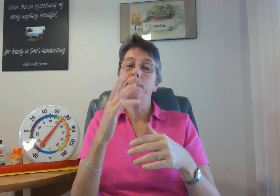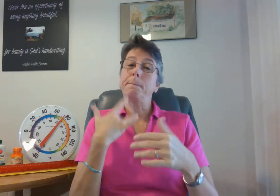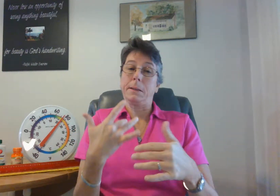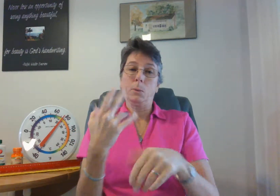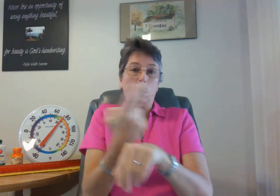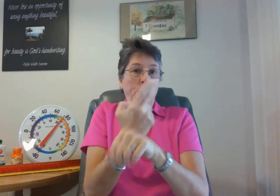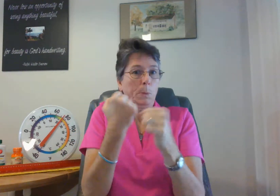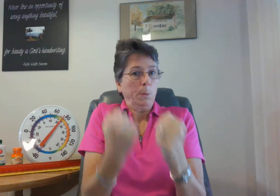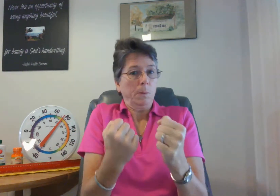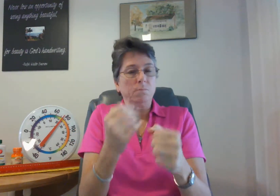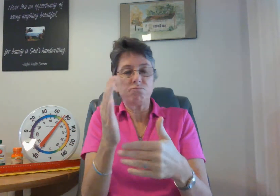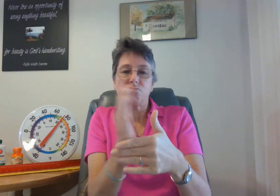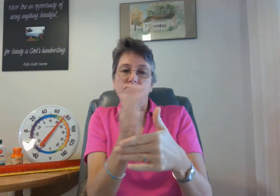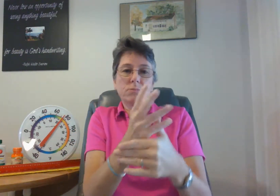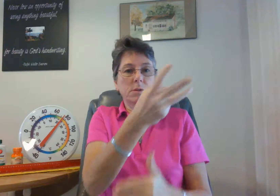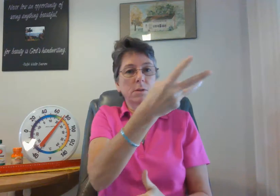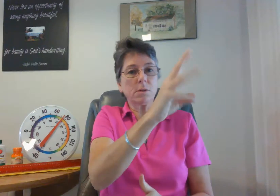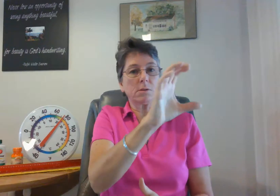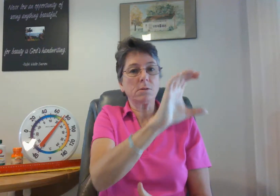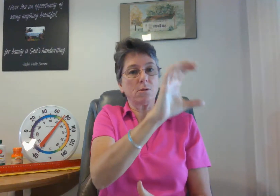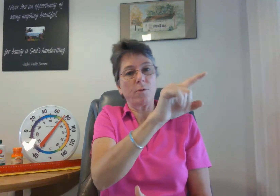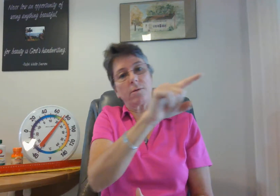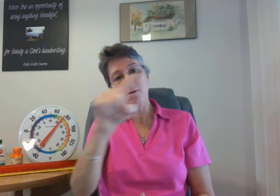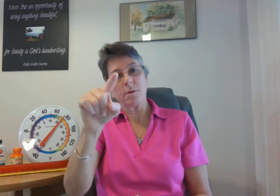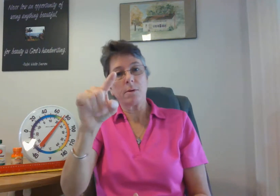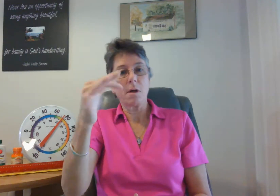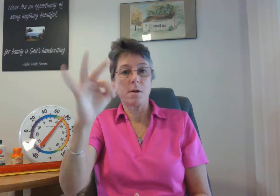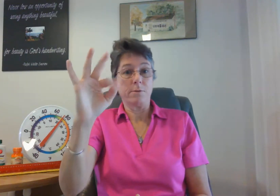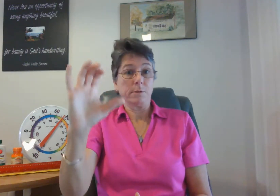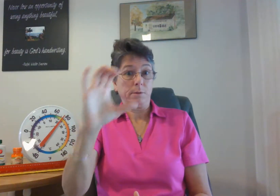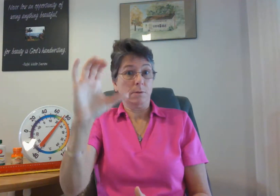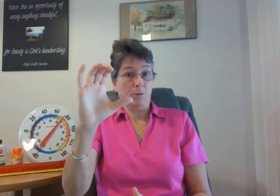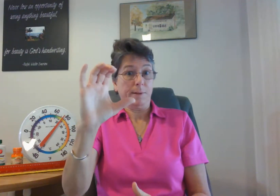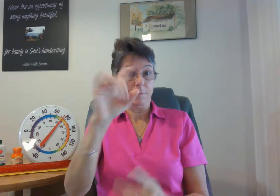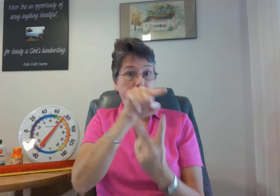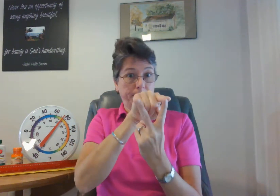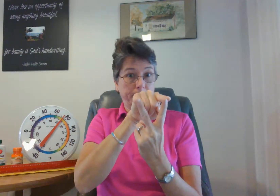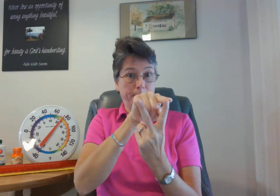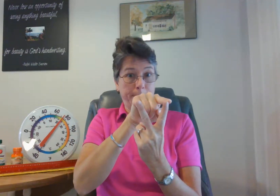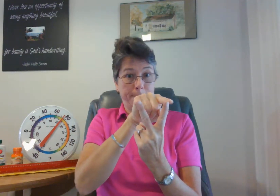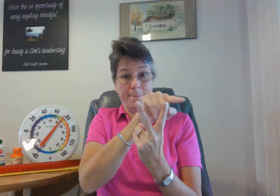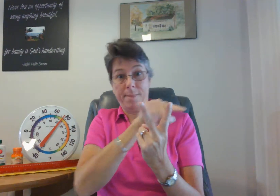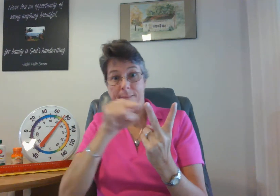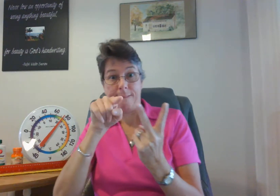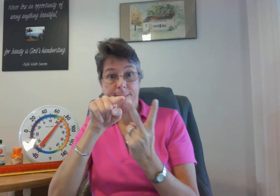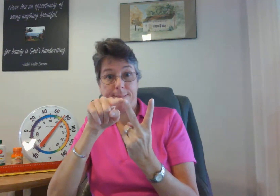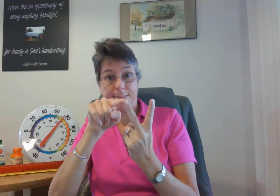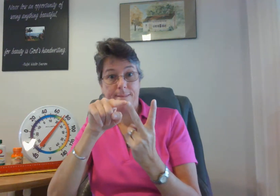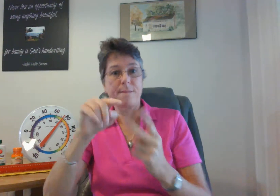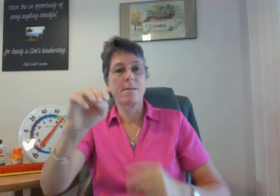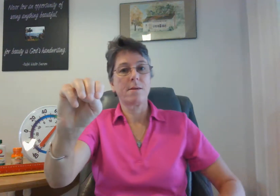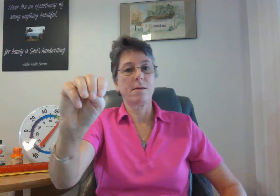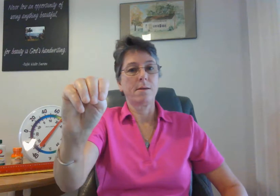Okay. Now why are we using 2 different systems, one for football and another one for track? Why?